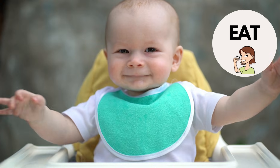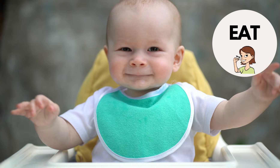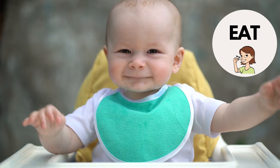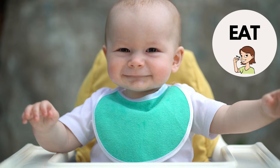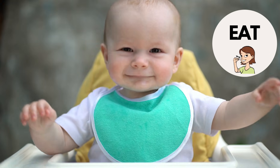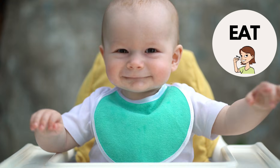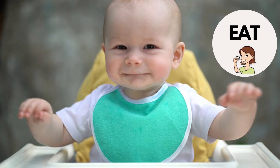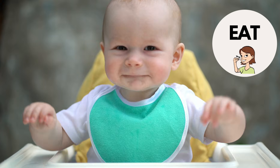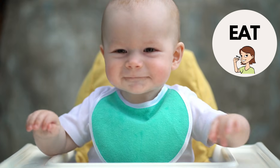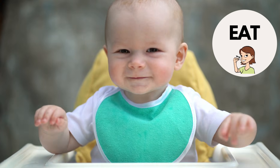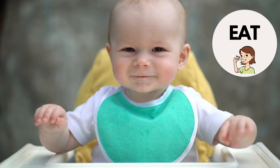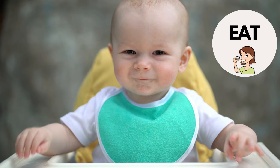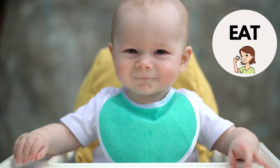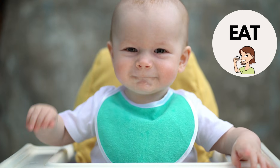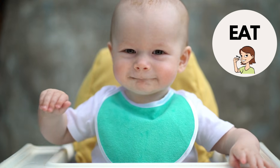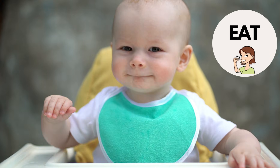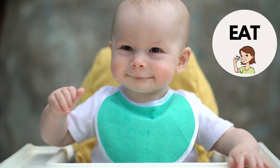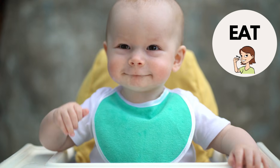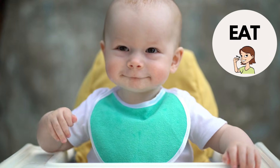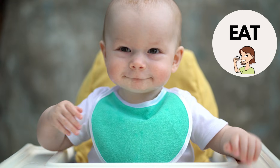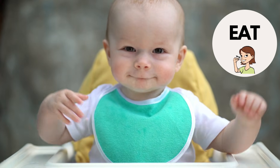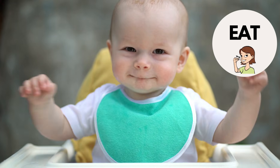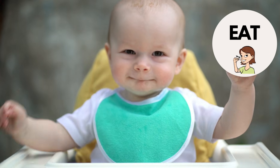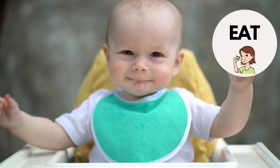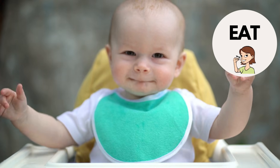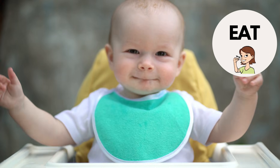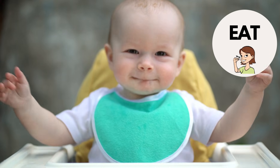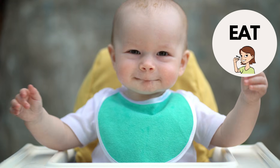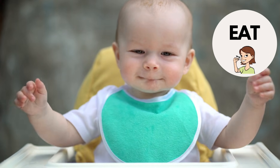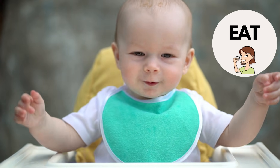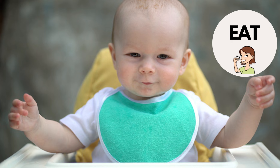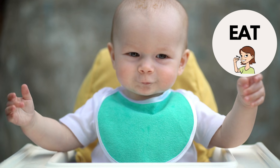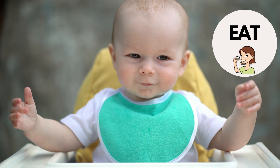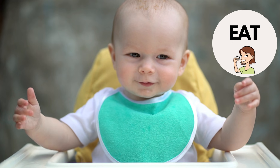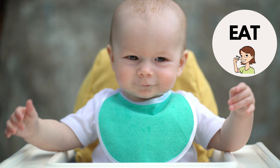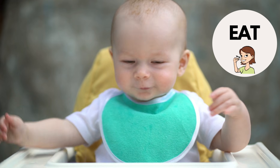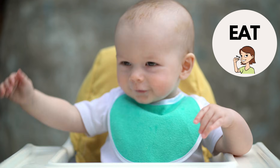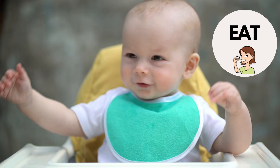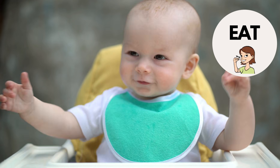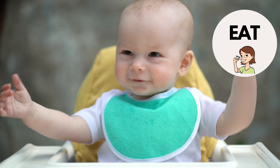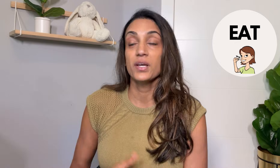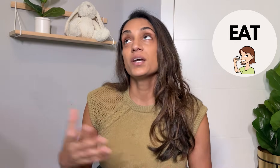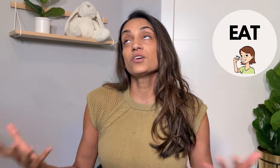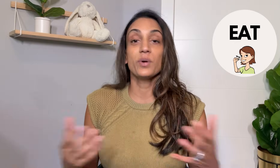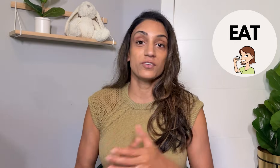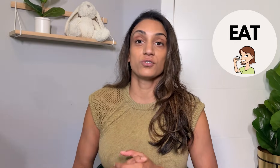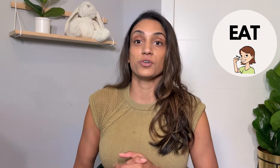Use this right as you're getting their meal ready. Say eat once. Sign it. Then show the food. Here's why it's useful.